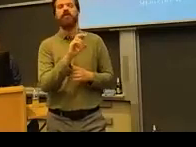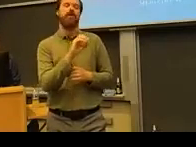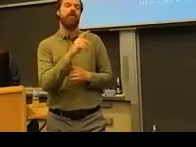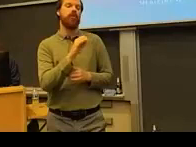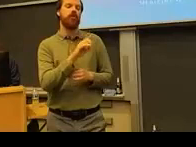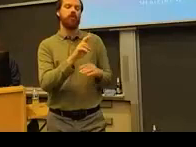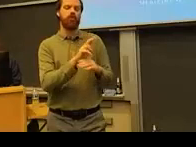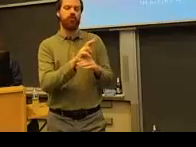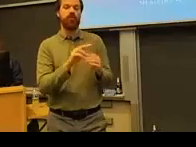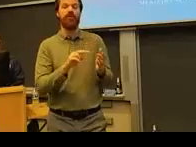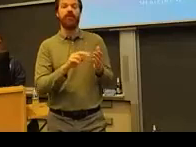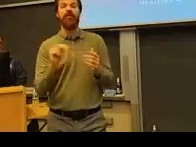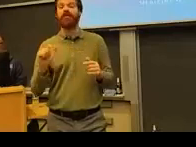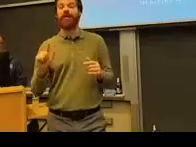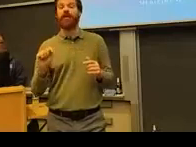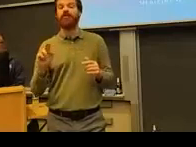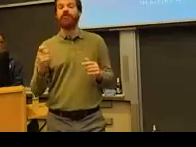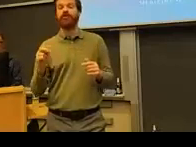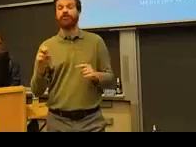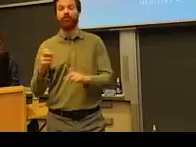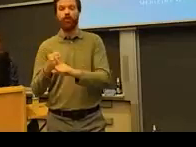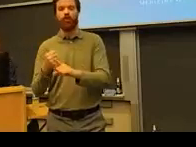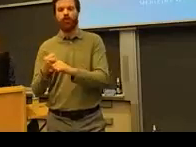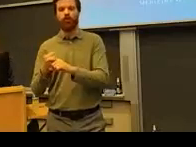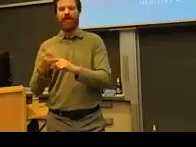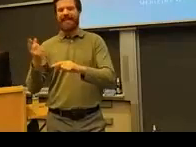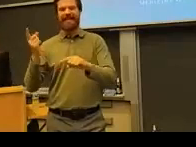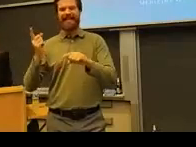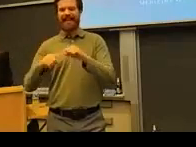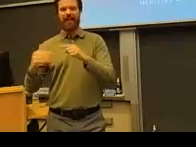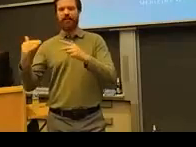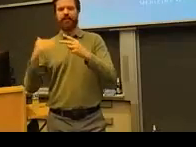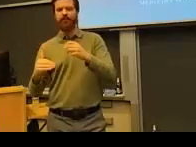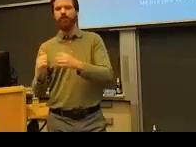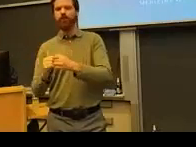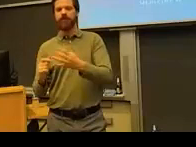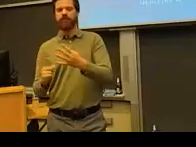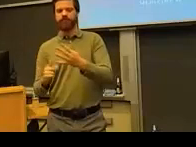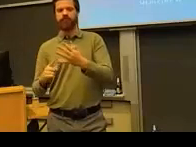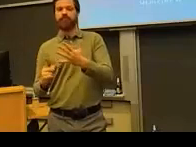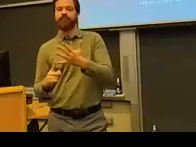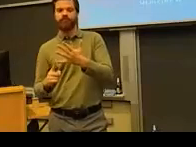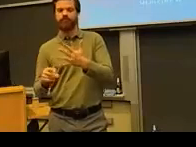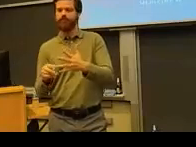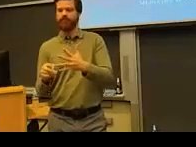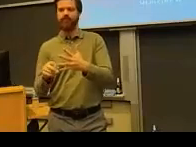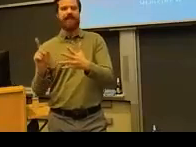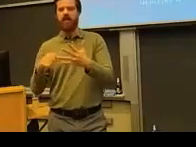off the table for anybody on bu buproprion I'm sorry buprenorphine or methadone um I think the